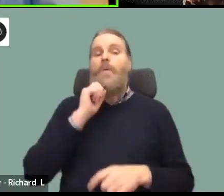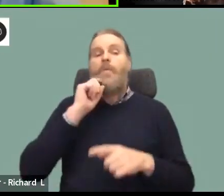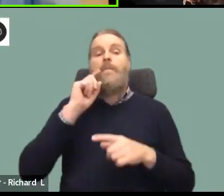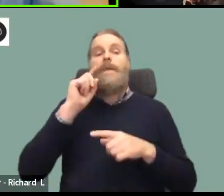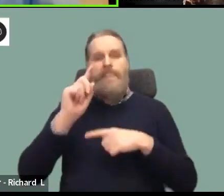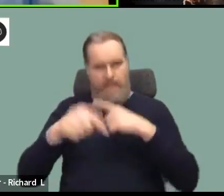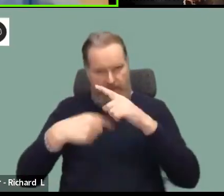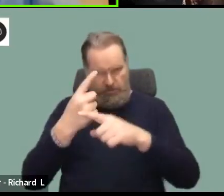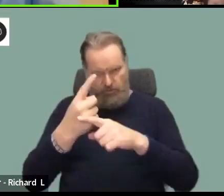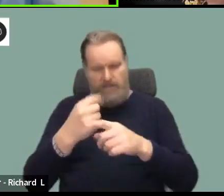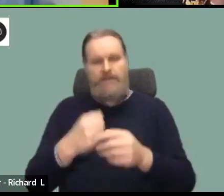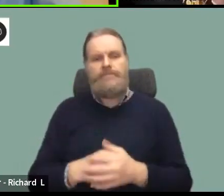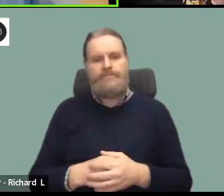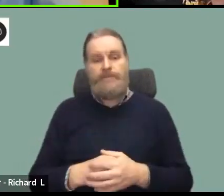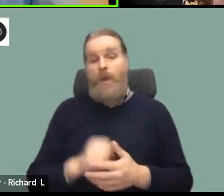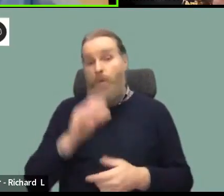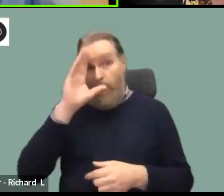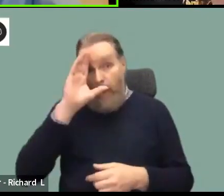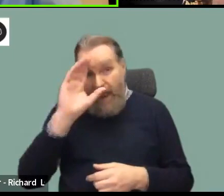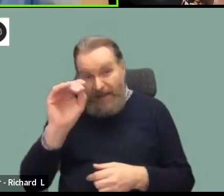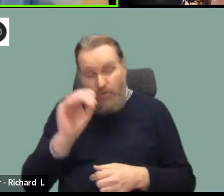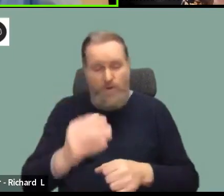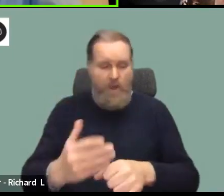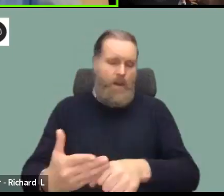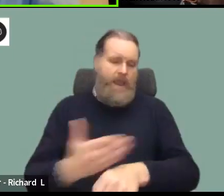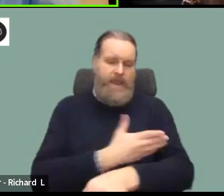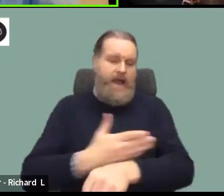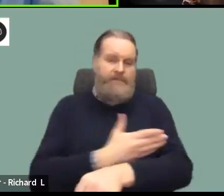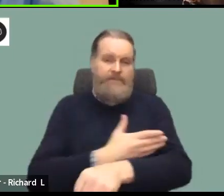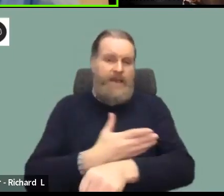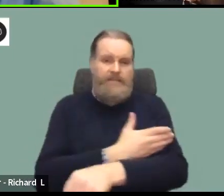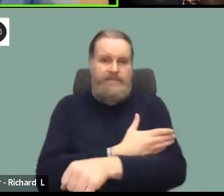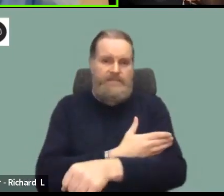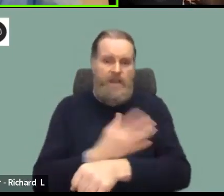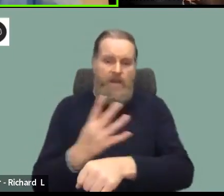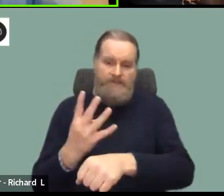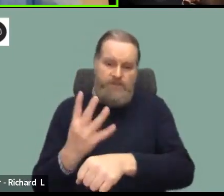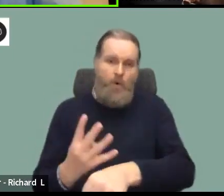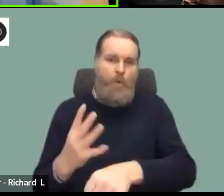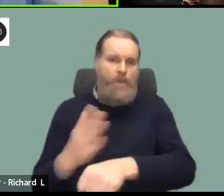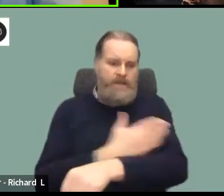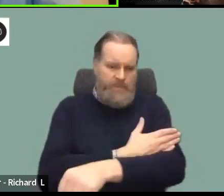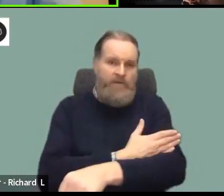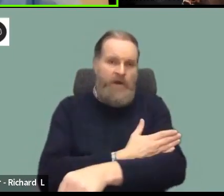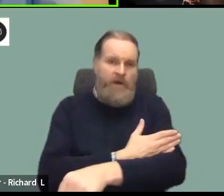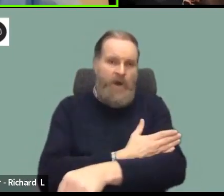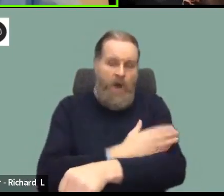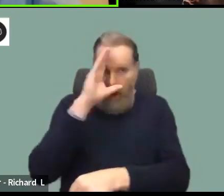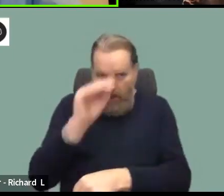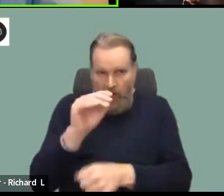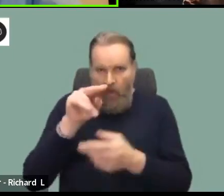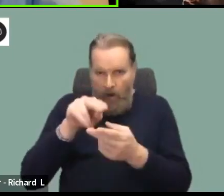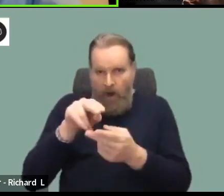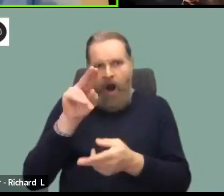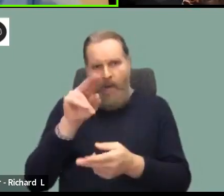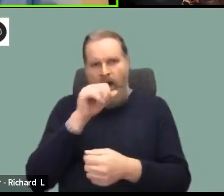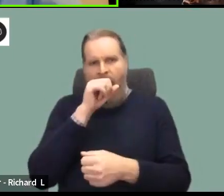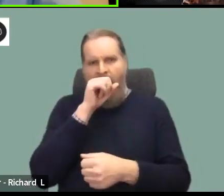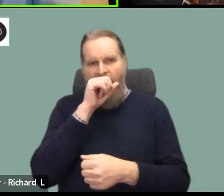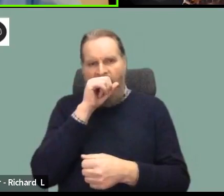3, and they will be a link and they will be at least a month. h, former notice former notice to anybody who's paying. a direct debit. We believe that every